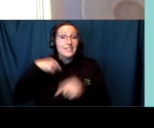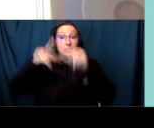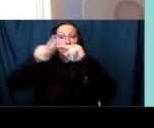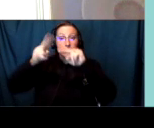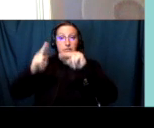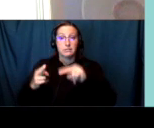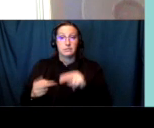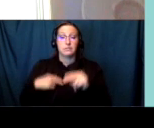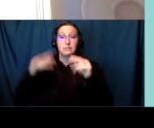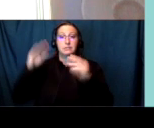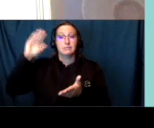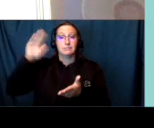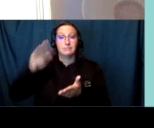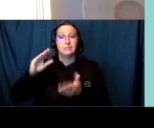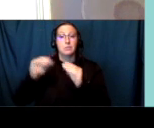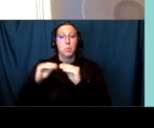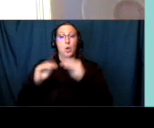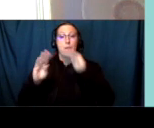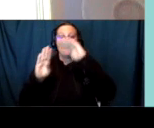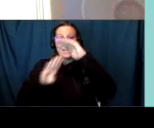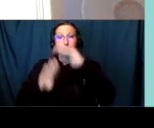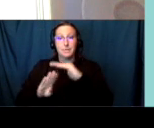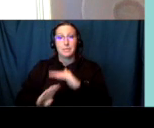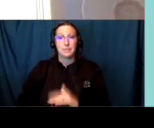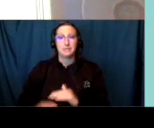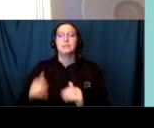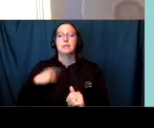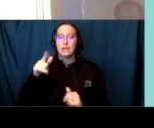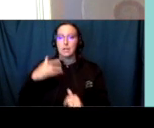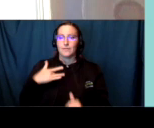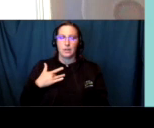are not getting it at all and you're feeling like oh boy, I really misjudged.